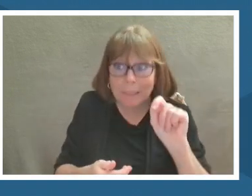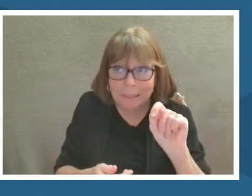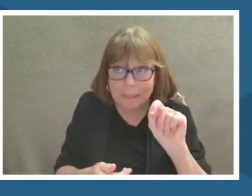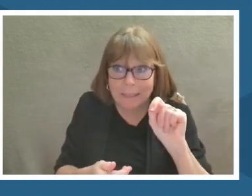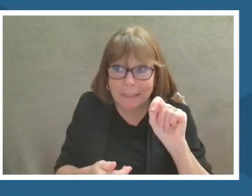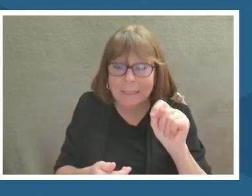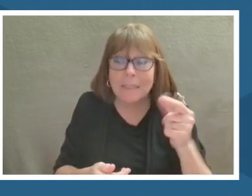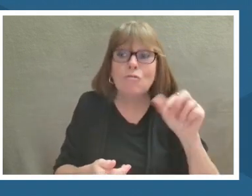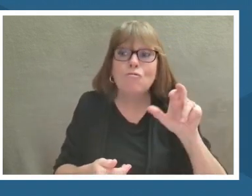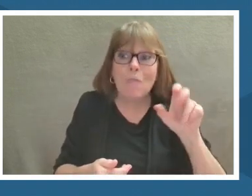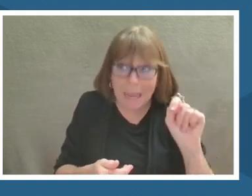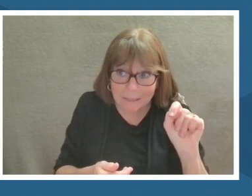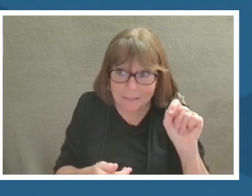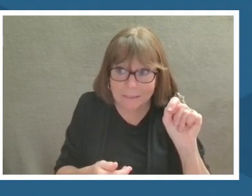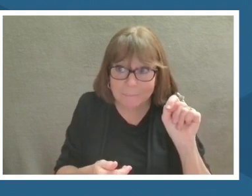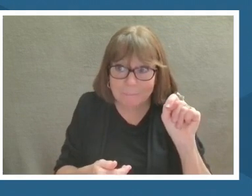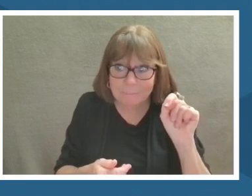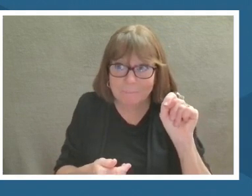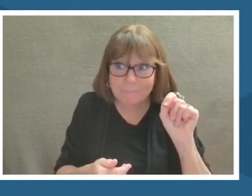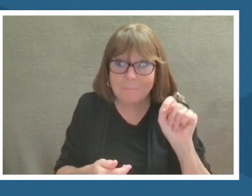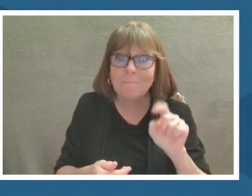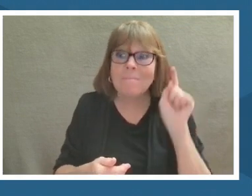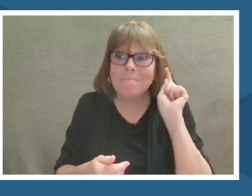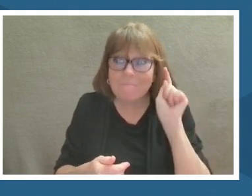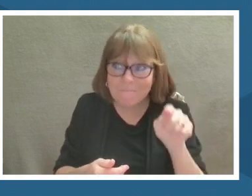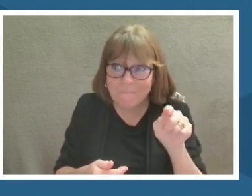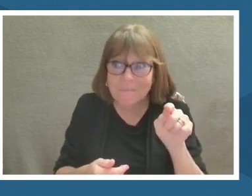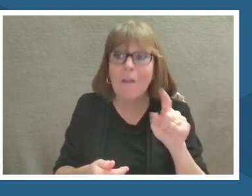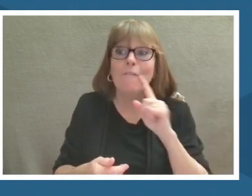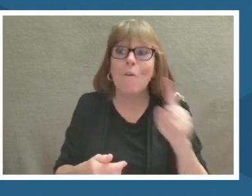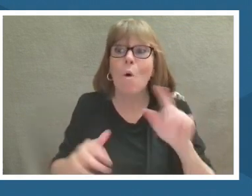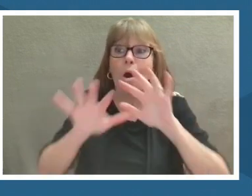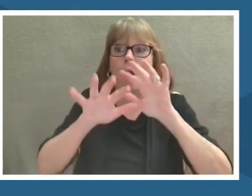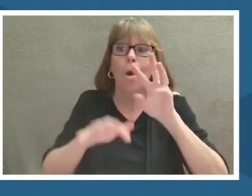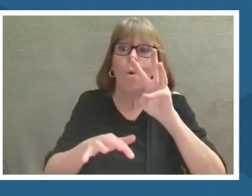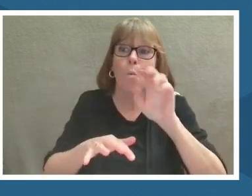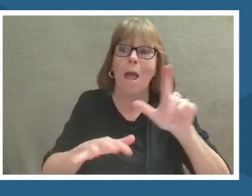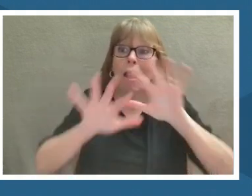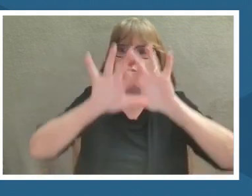supporting of well-rounded education including